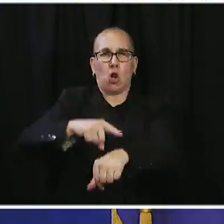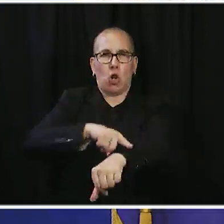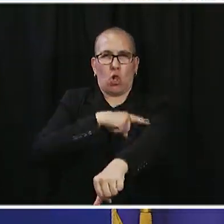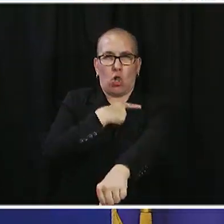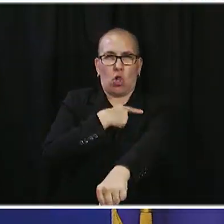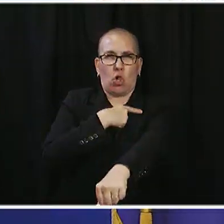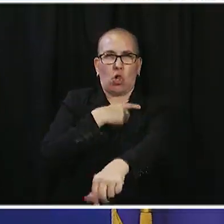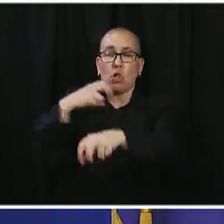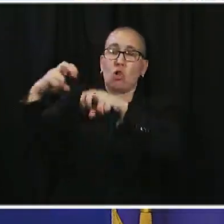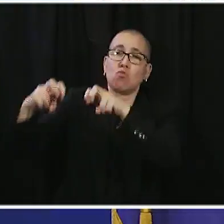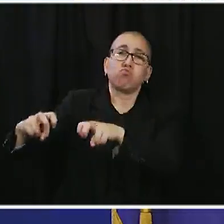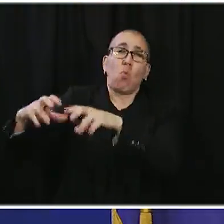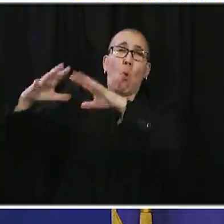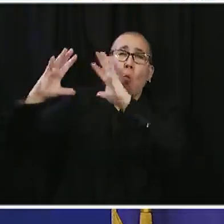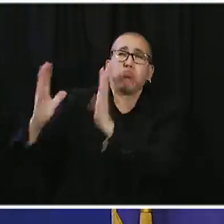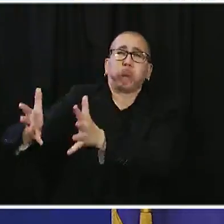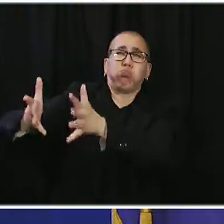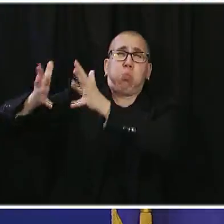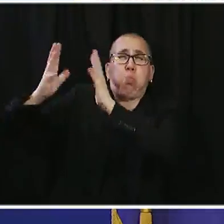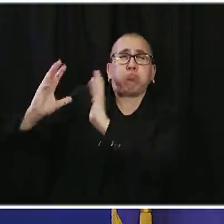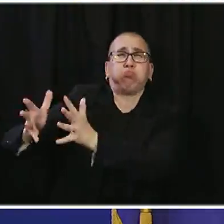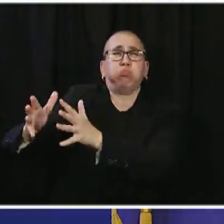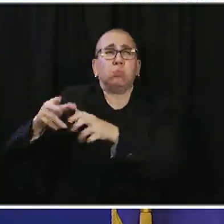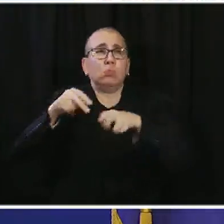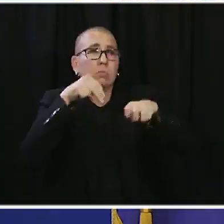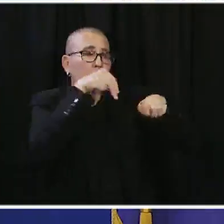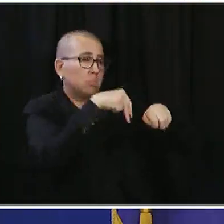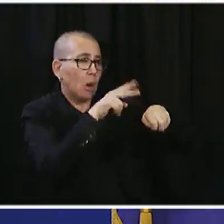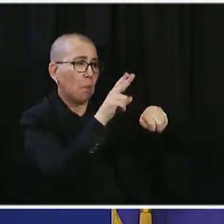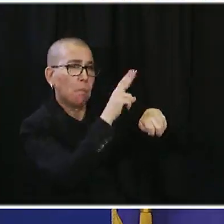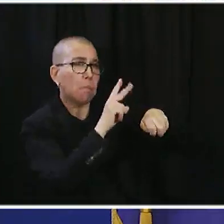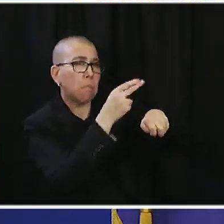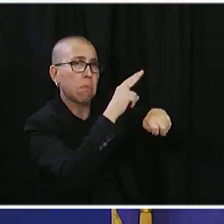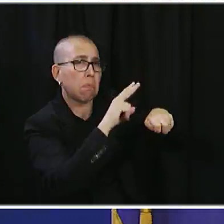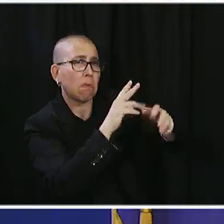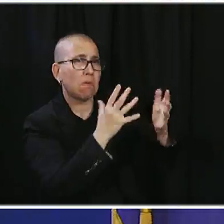SERVICE, AS COMMISSIONER GROVE SAID, THERE'LL BE CAPACITY RESTRICTIONS SO THERE WON'T BE ABLE TO BE A LOT OF PEOPLE IN